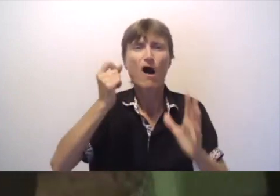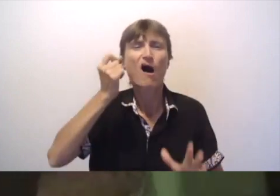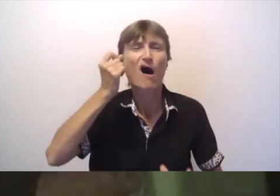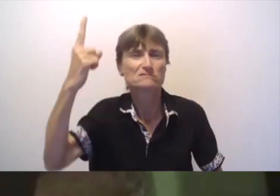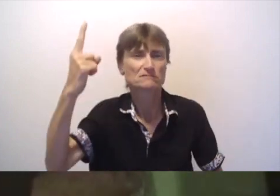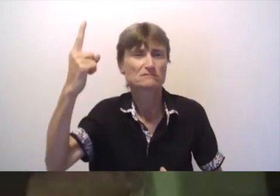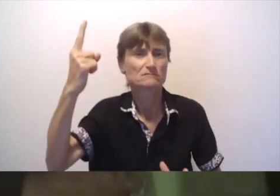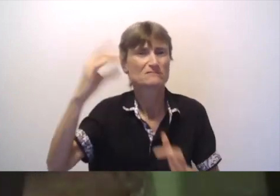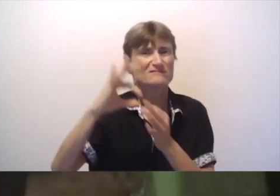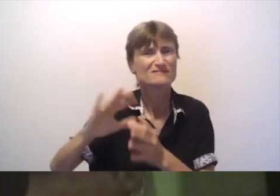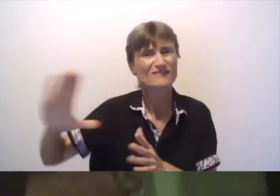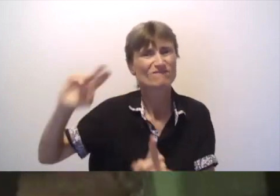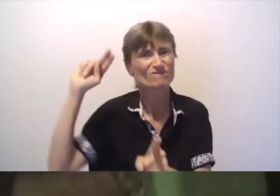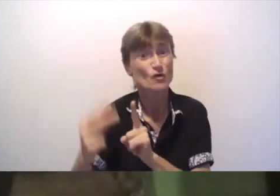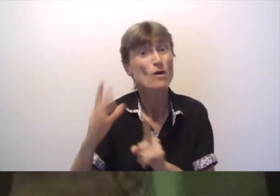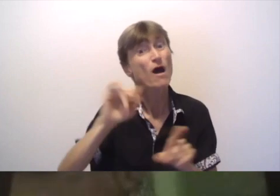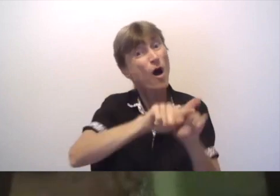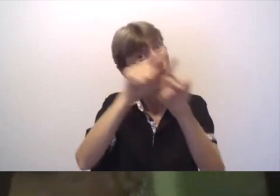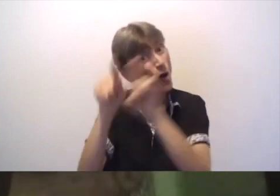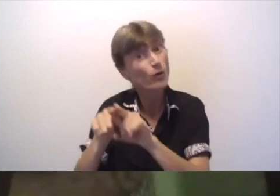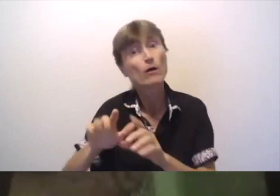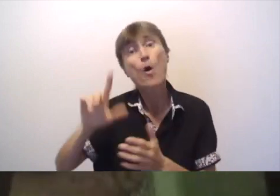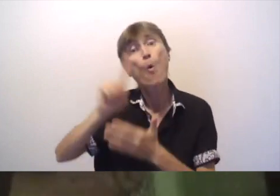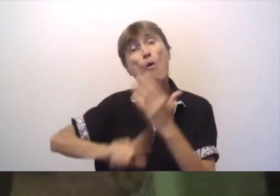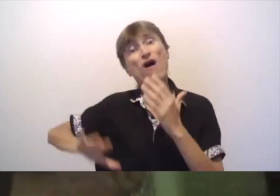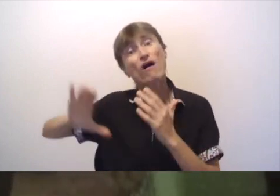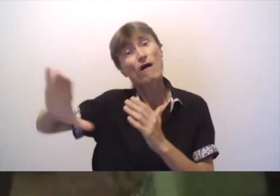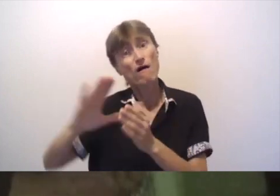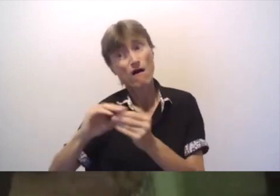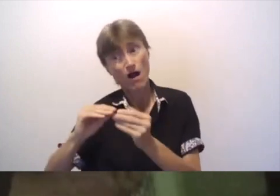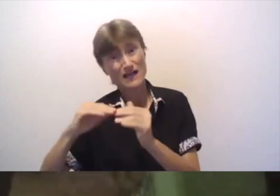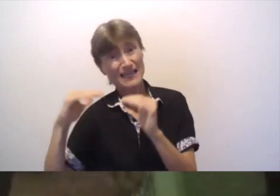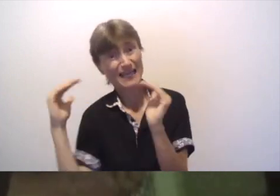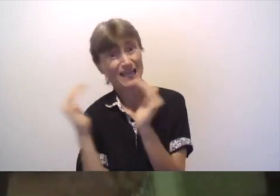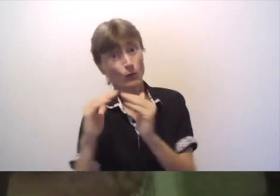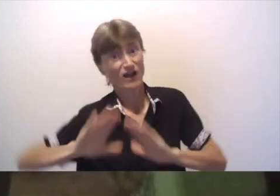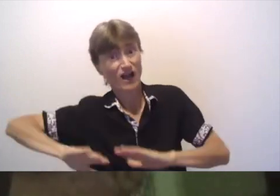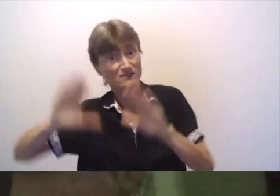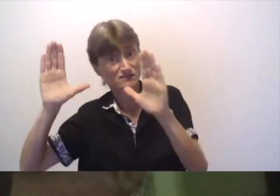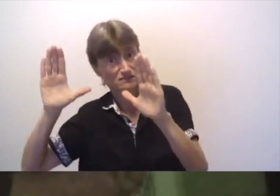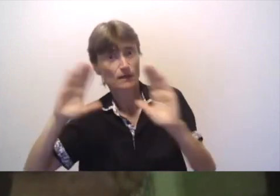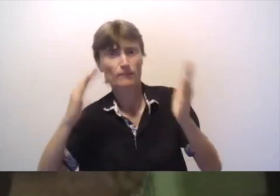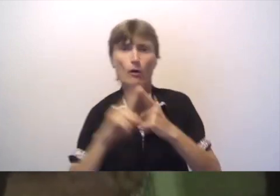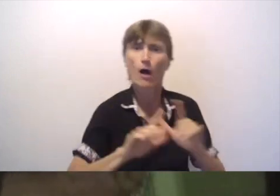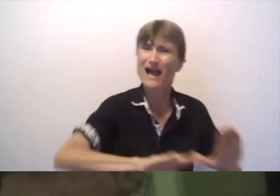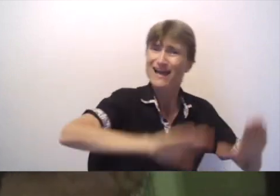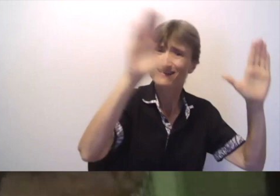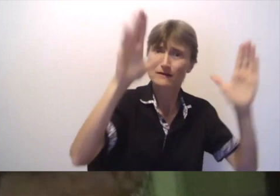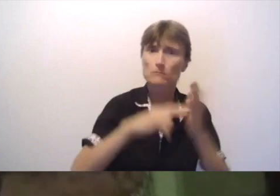may not share the same standards of excellence that they do the more we deconstruct that the more representation will take place within